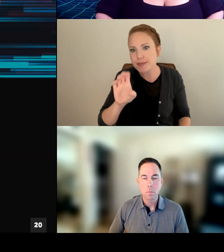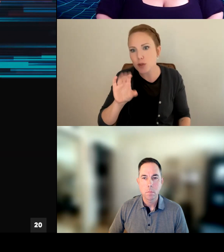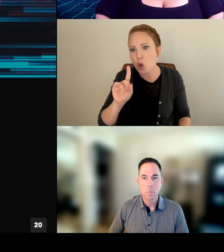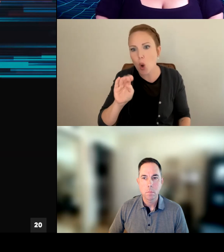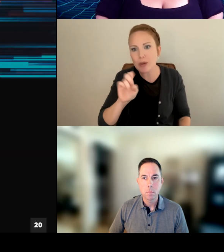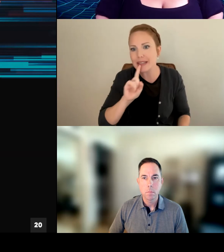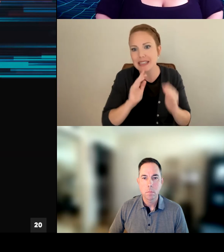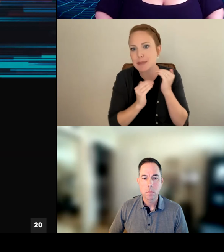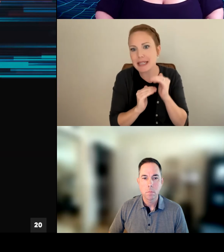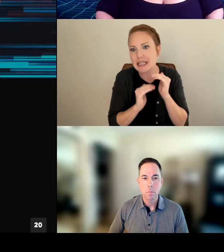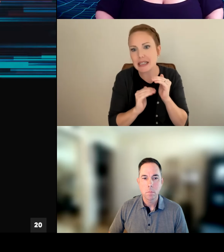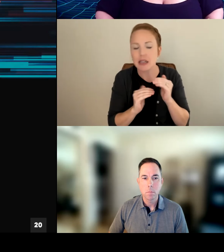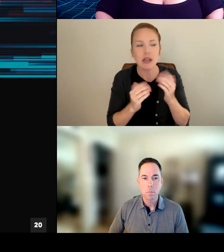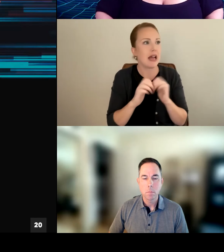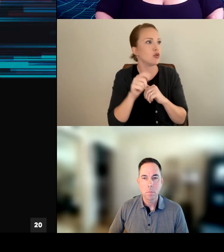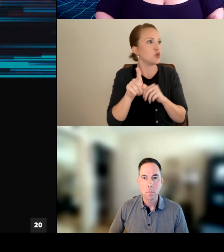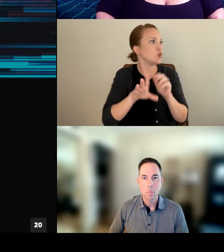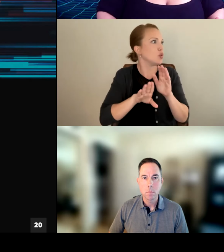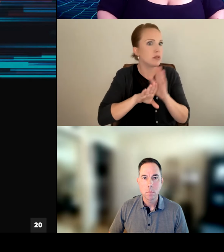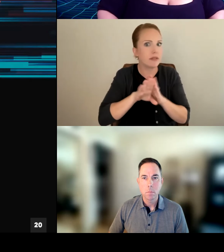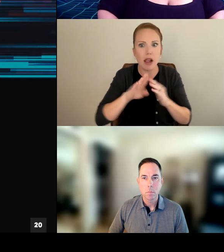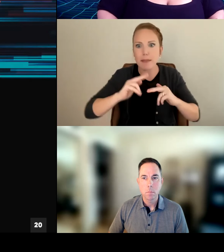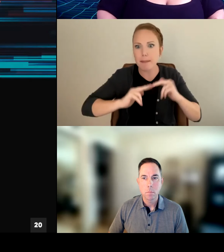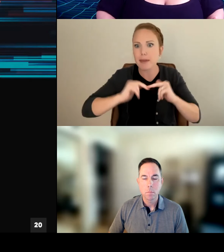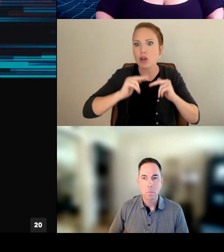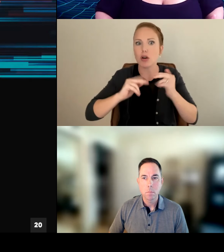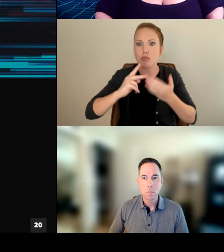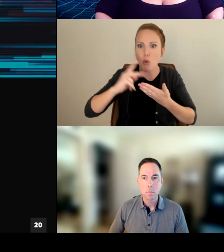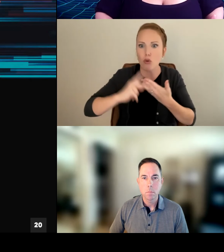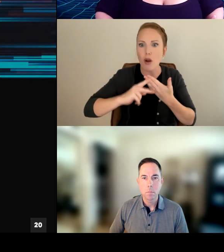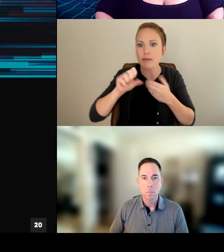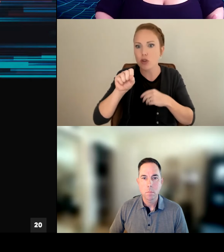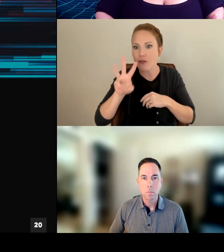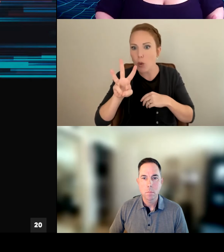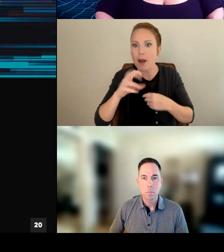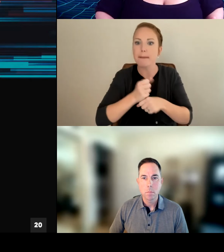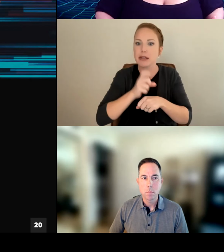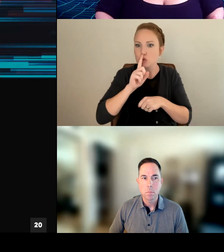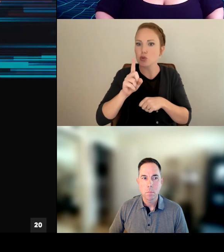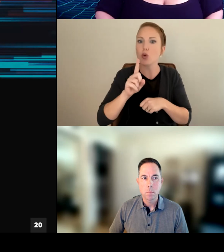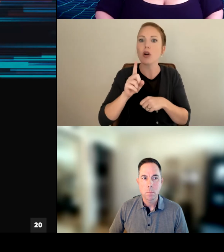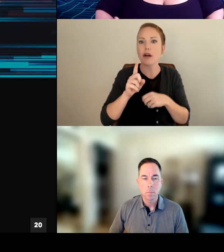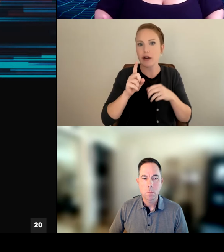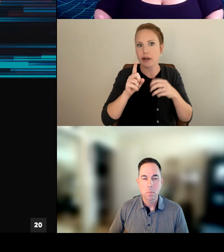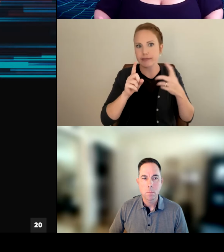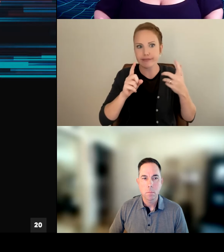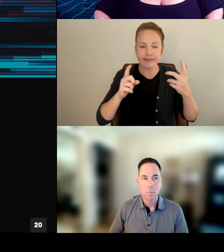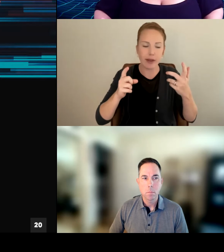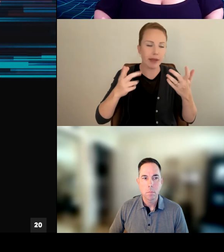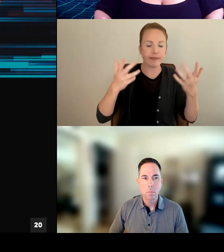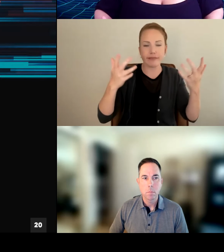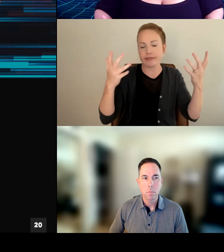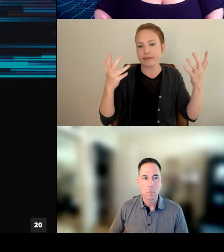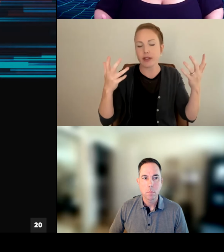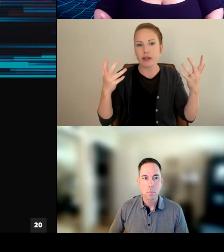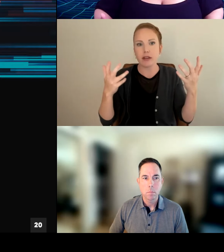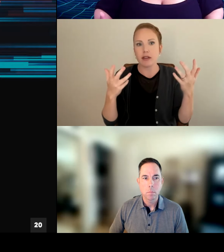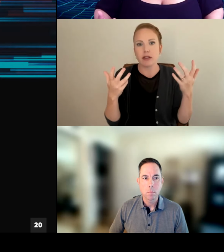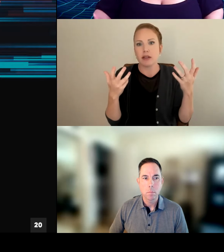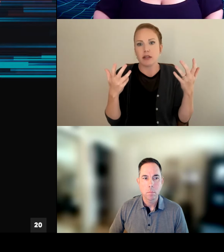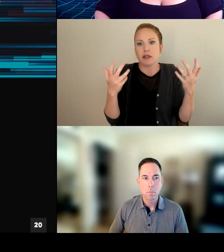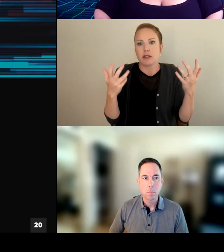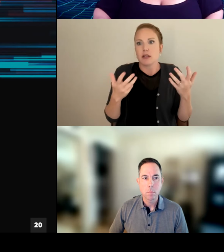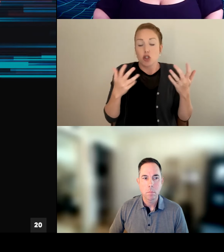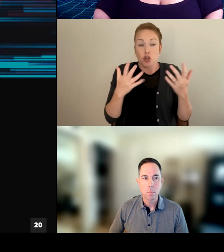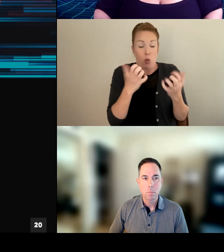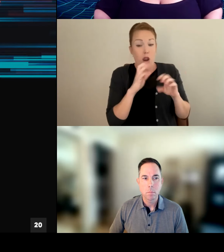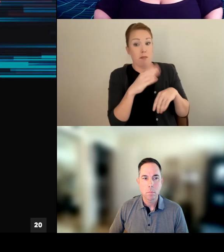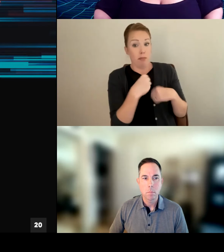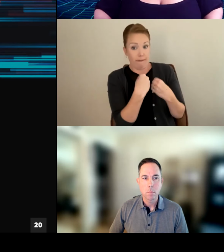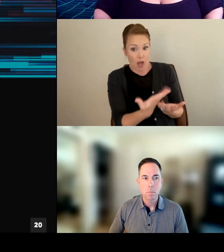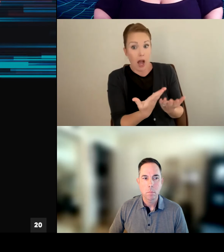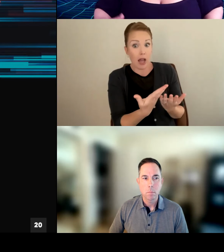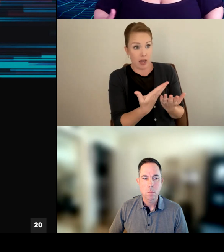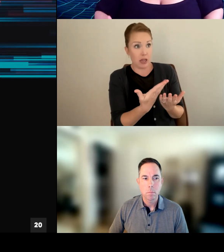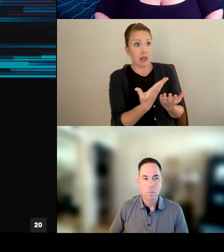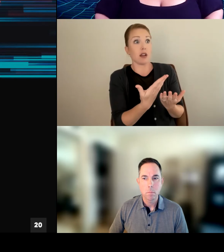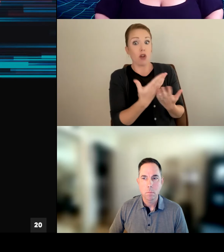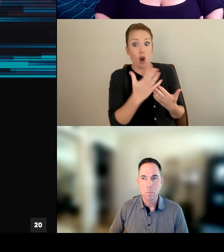to build things where you want to make sure the balance between providing all of these components